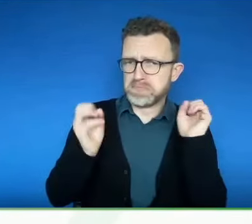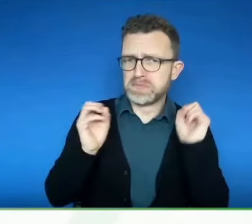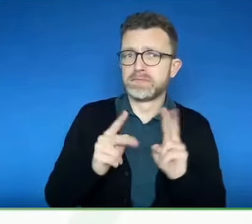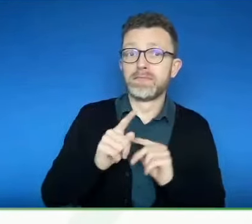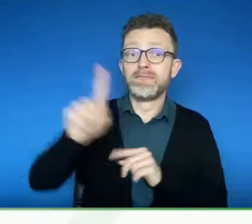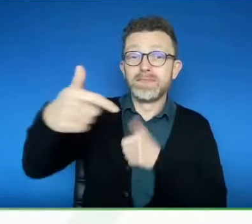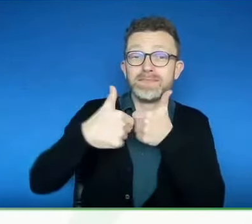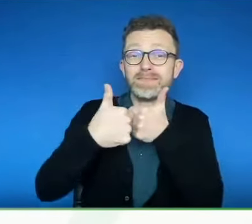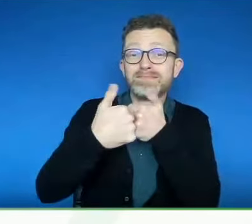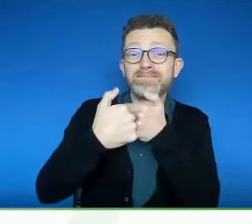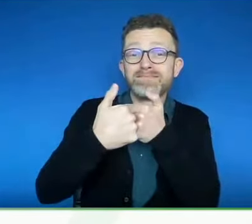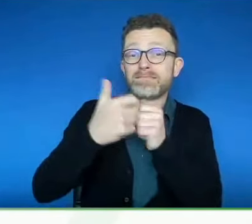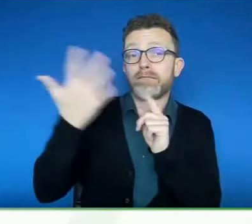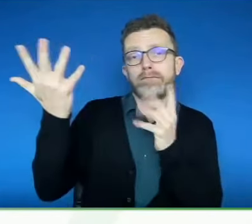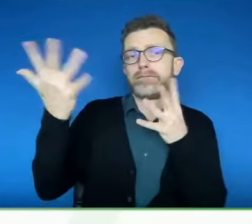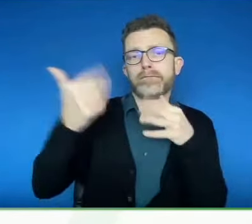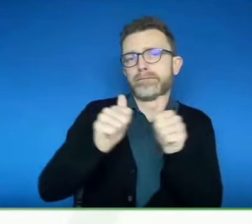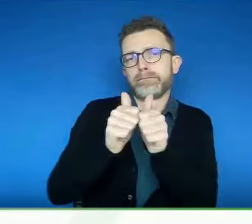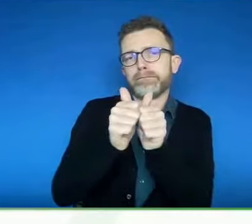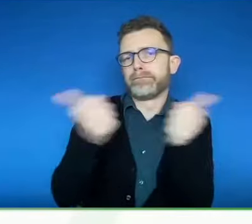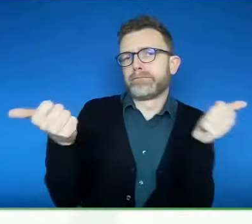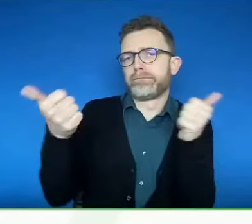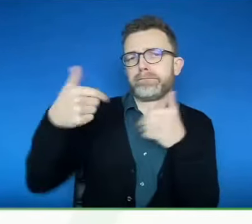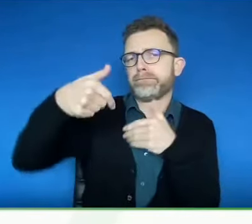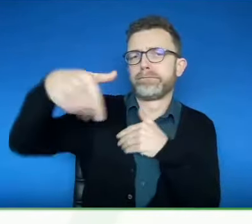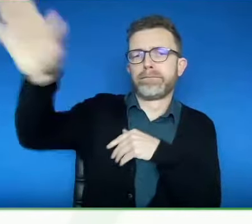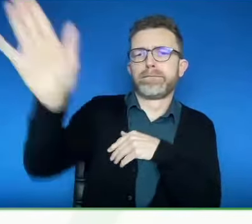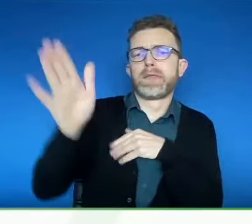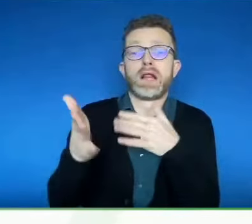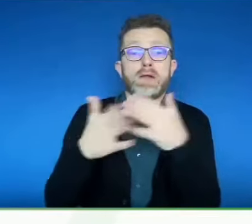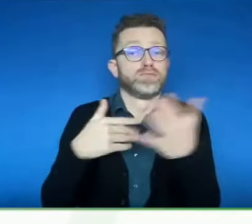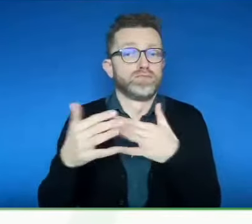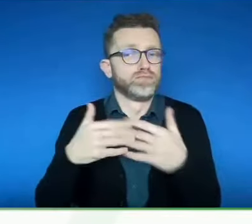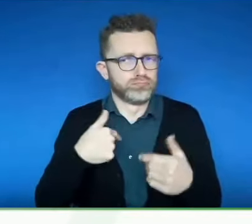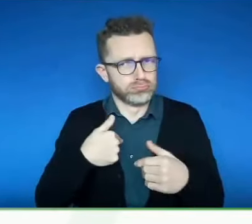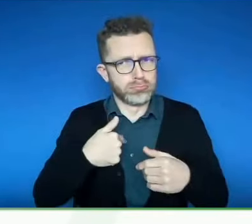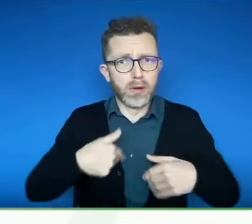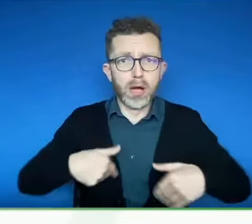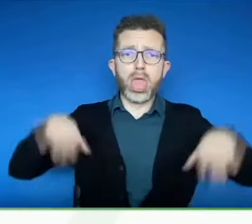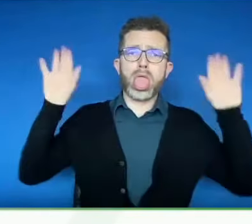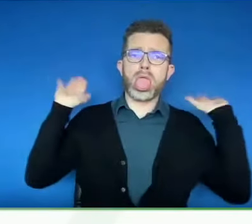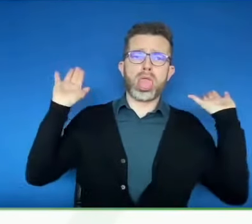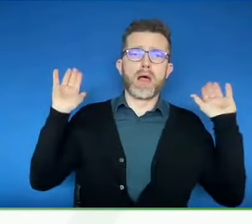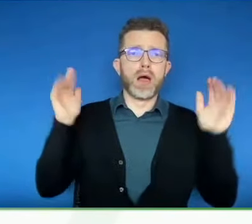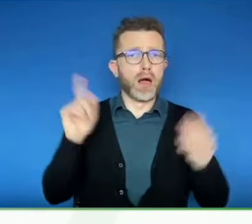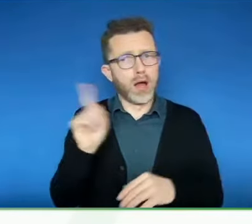freedom of choice, so she had the opportunity to expand social,